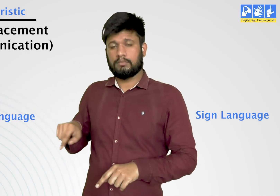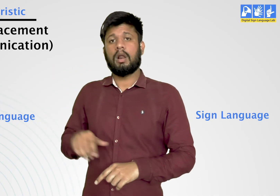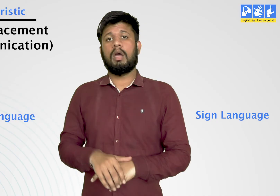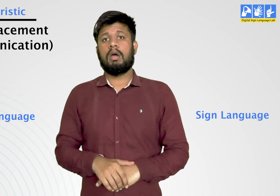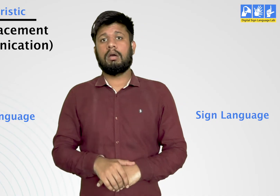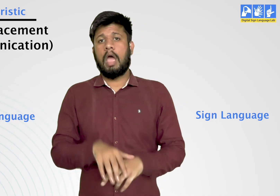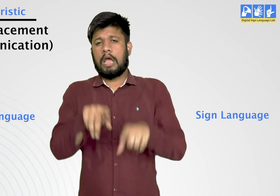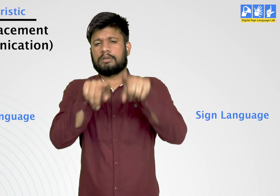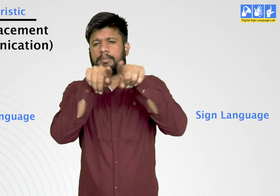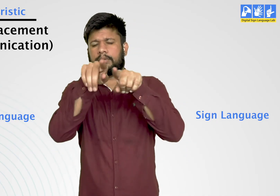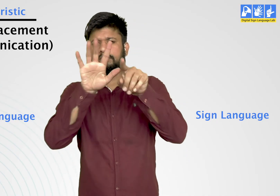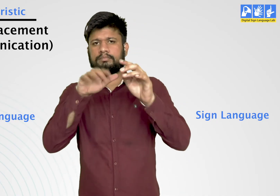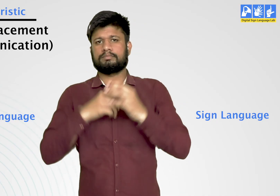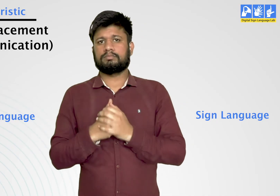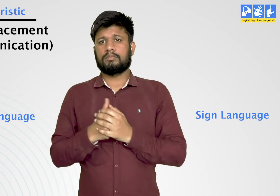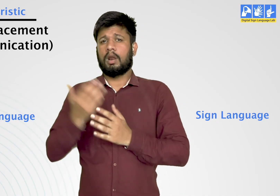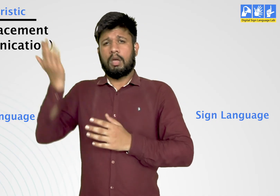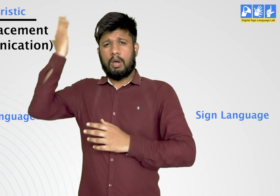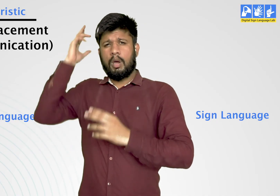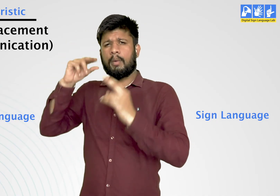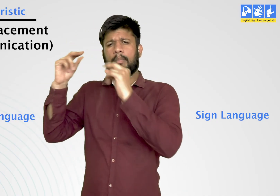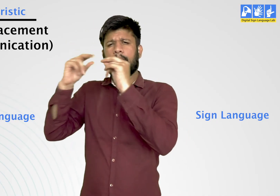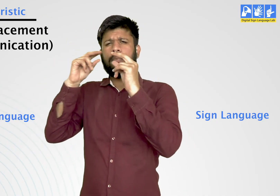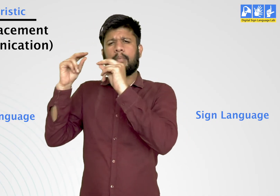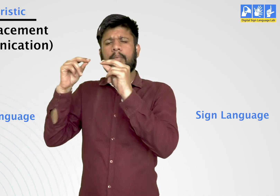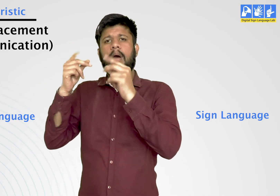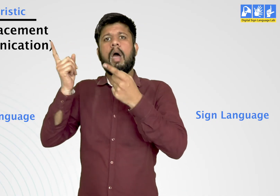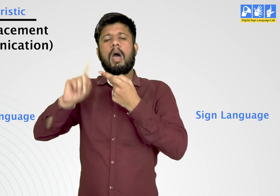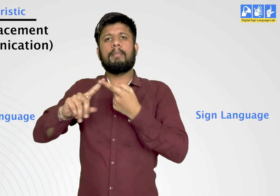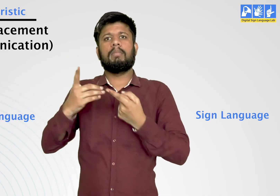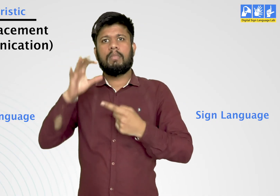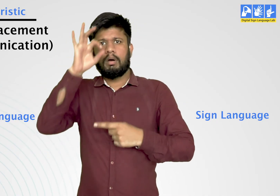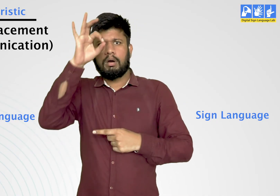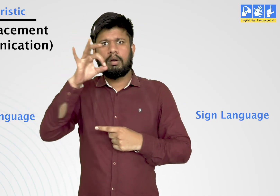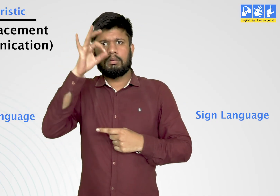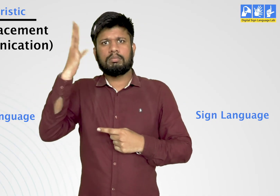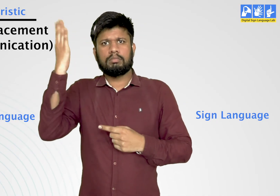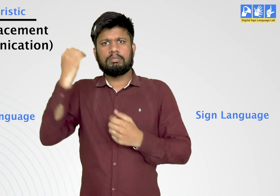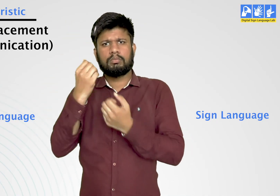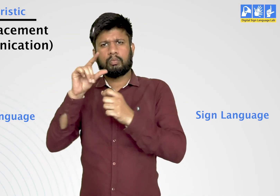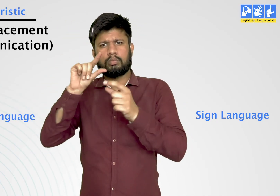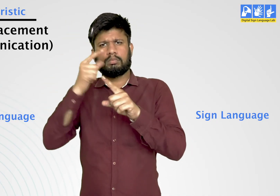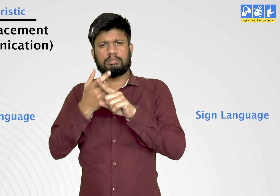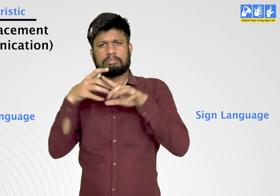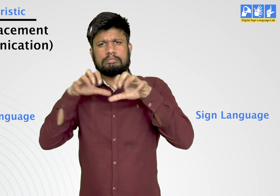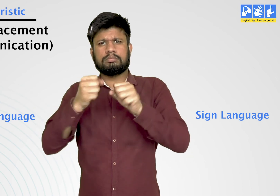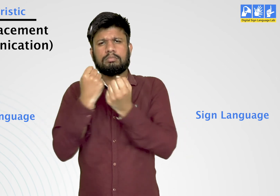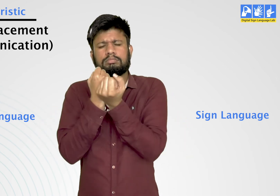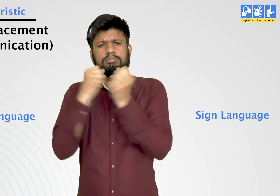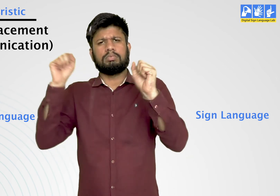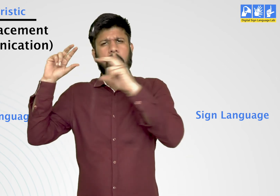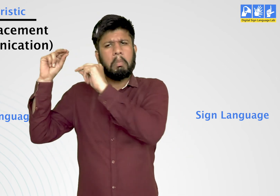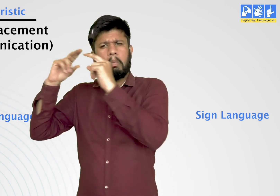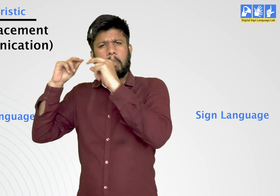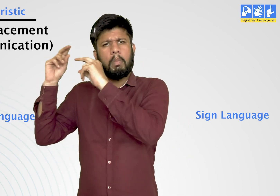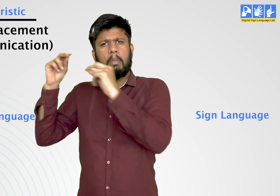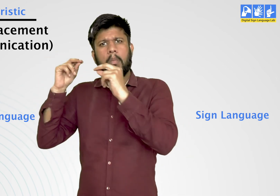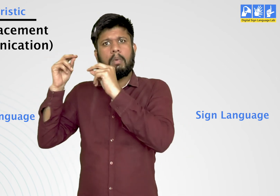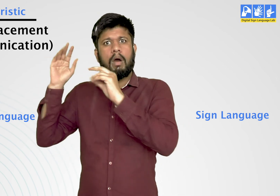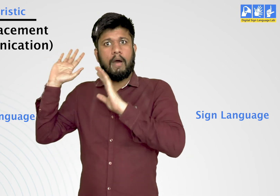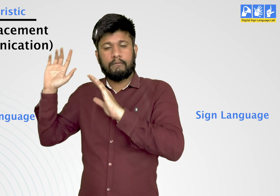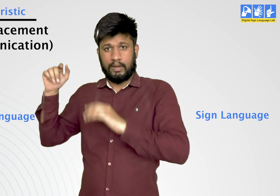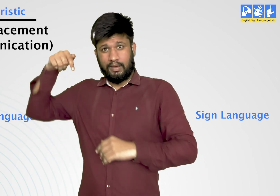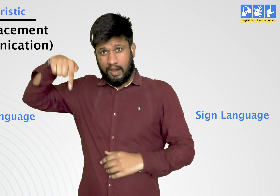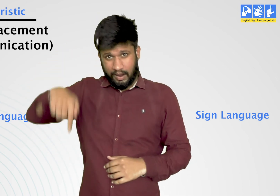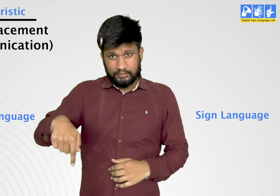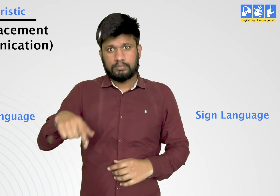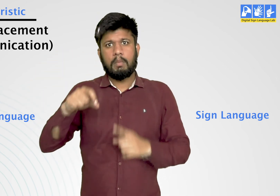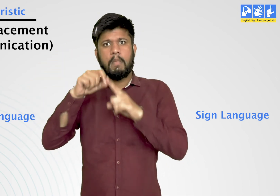In verbal language, we can discuss history about freedom fighters like Mahatma Gandhi,